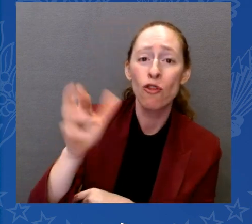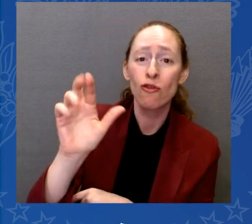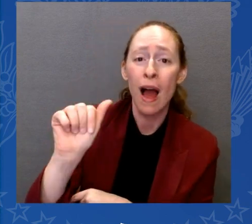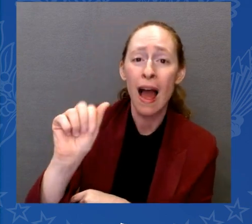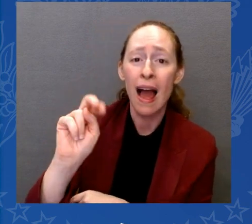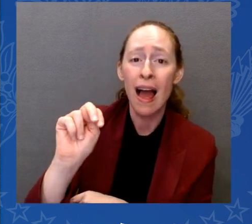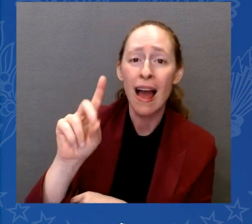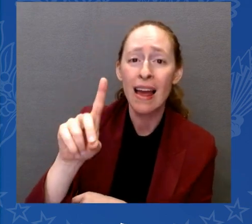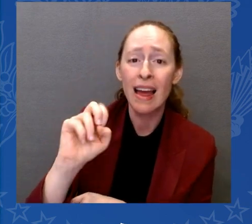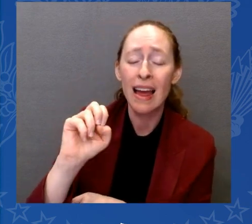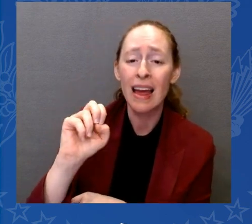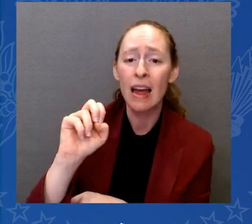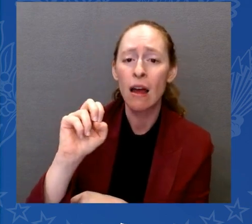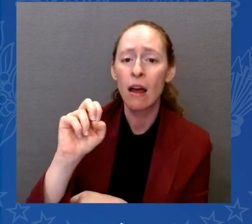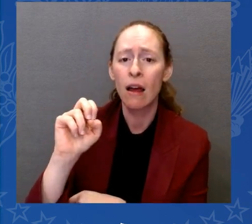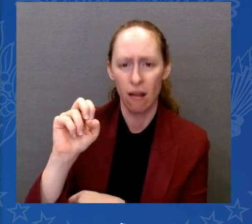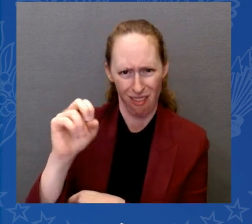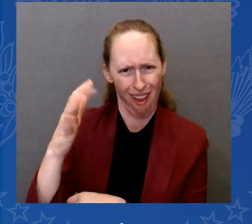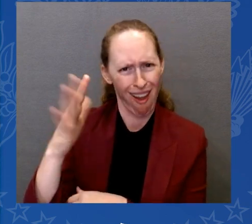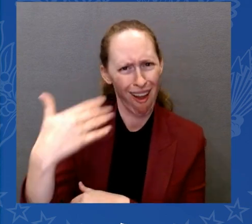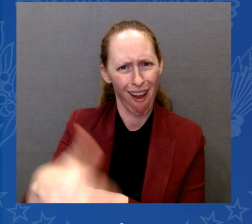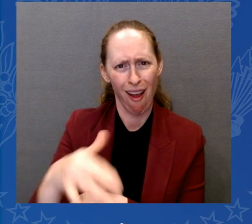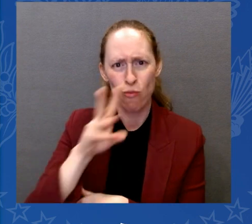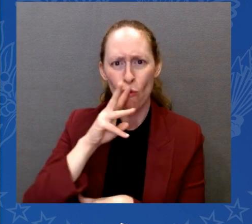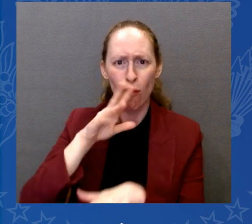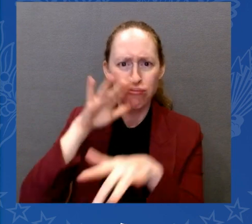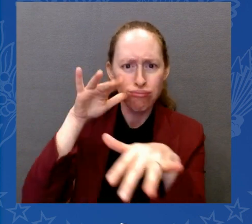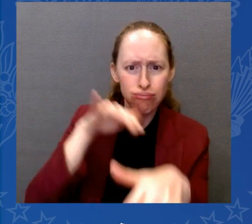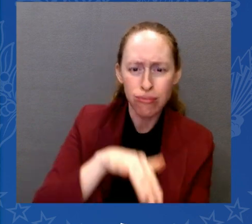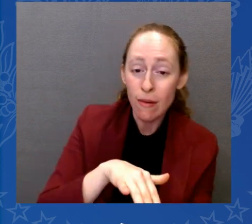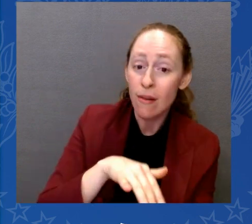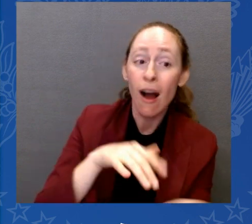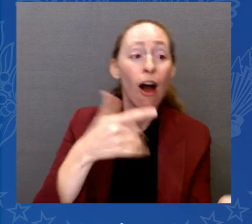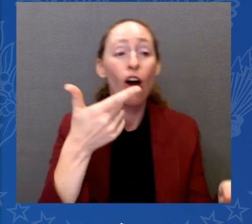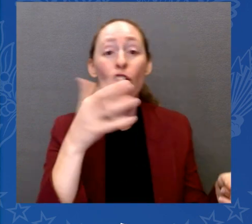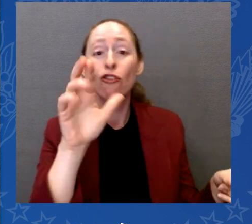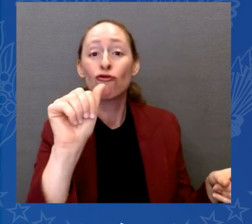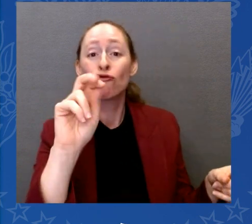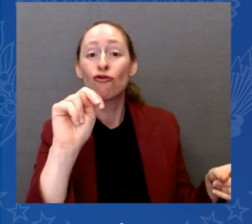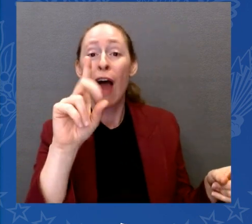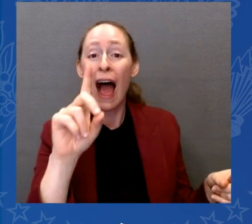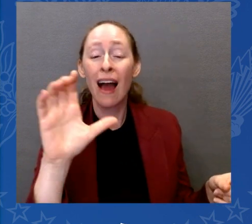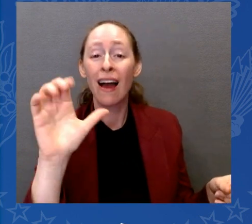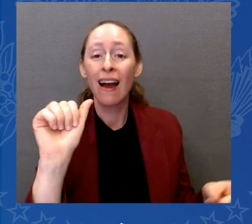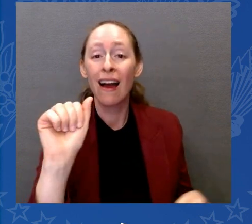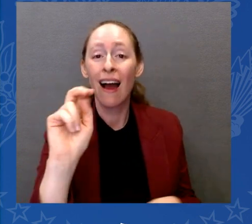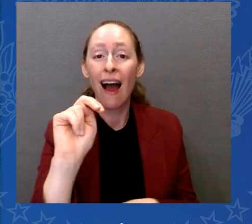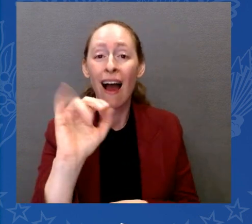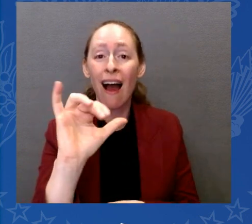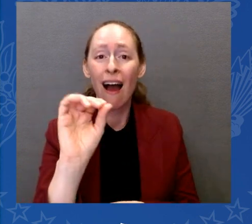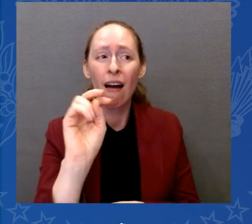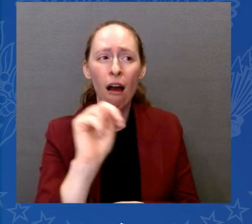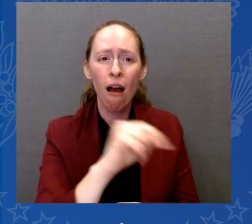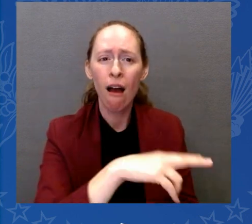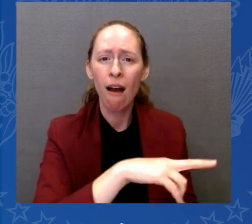I mean, it takes your breath away. I've climbed it from the river up and I've looked at it from the -- from the top down.